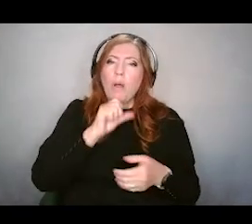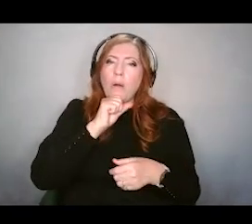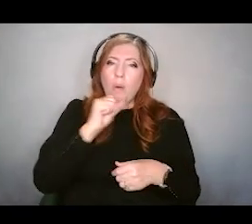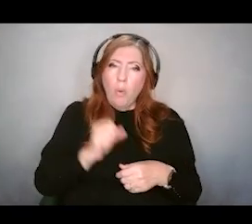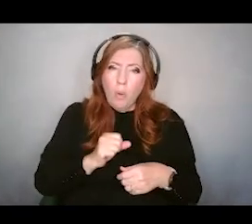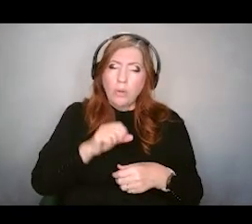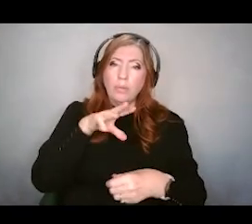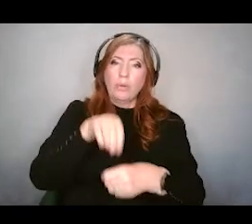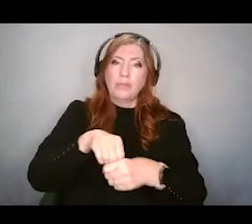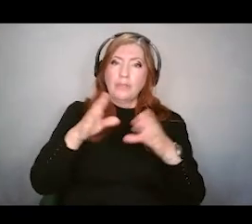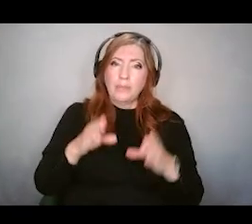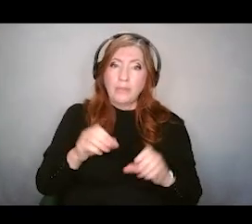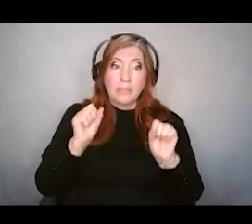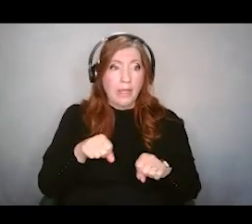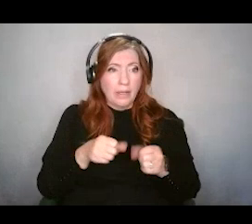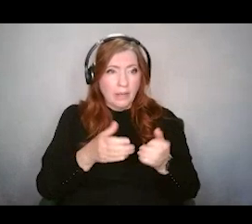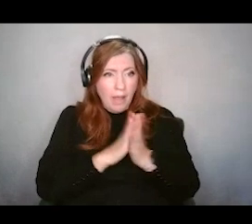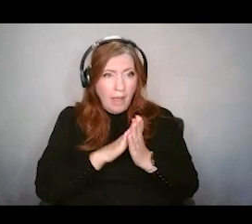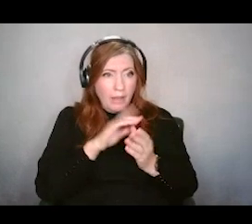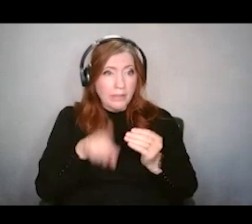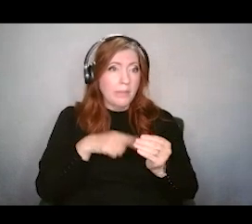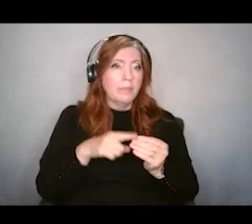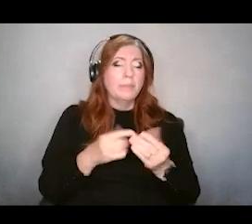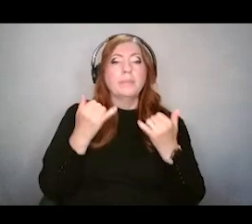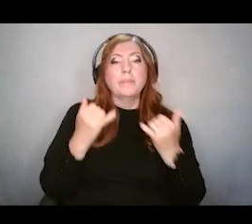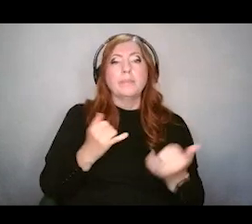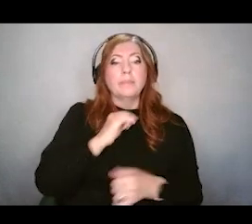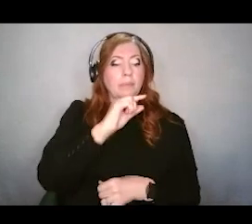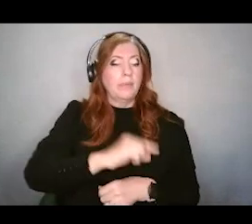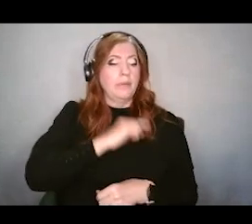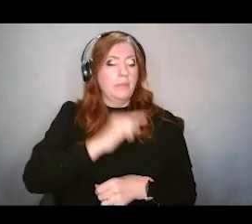participants can inquire about their current eligibility status and available